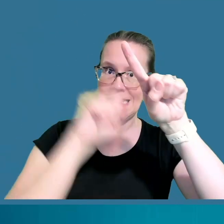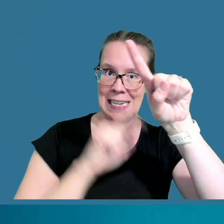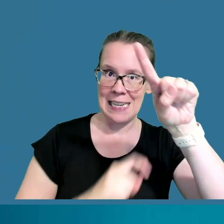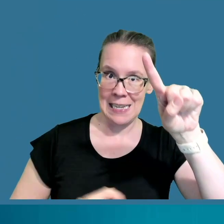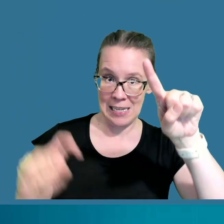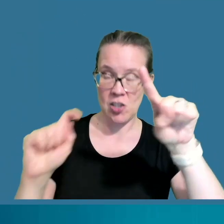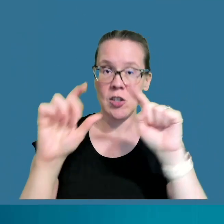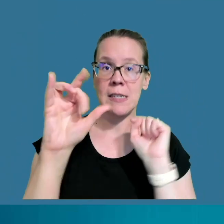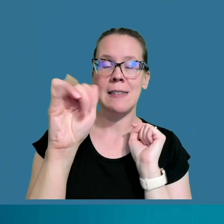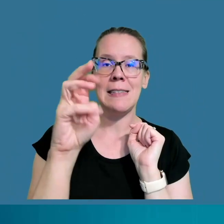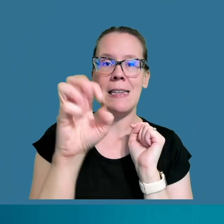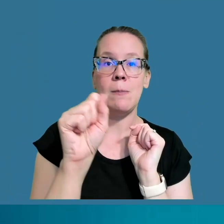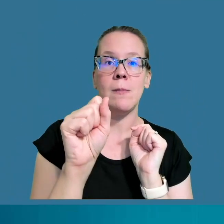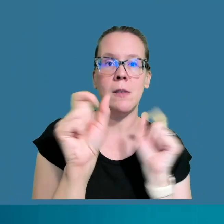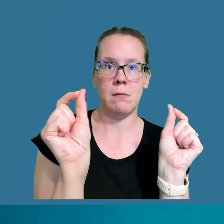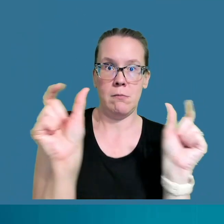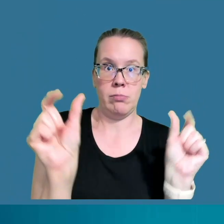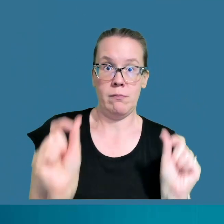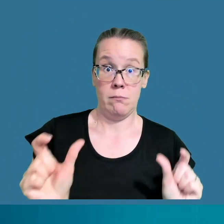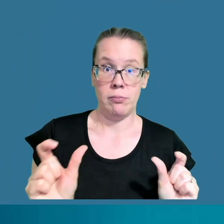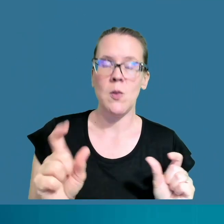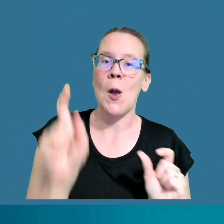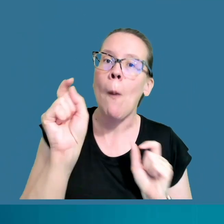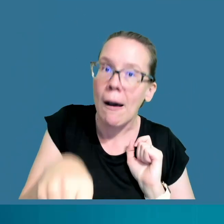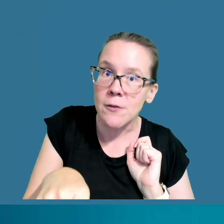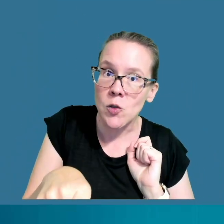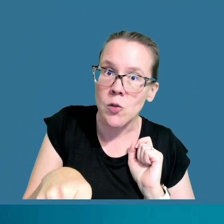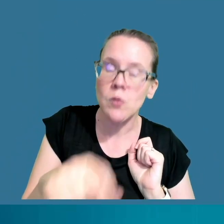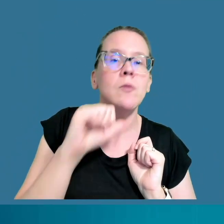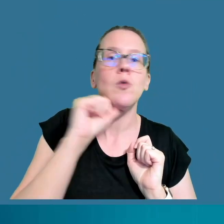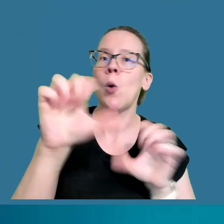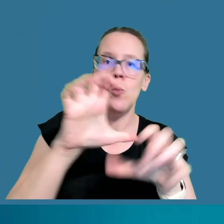the seam allowance, you're going to have less thread buildup. So you're going to have seams